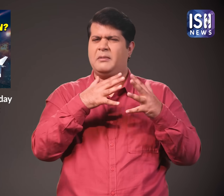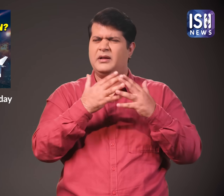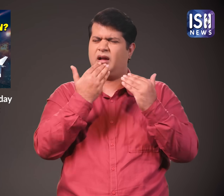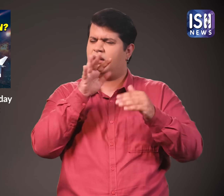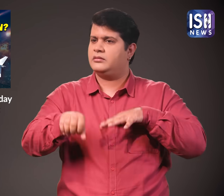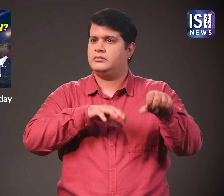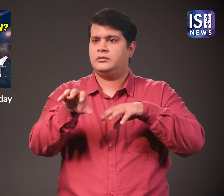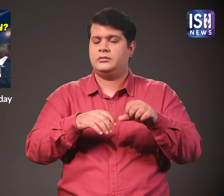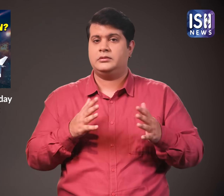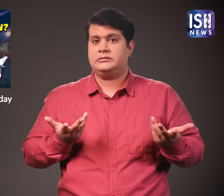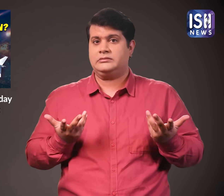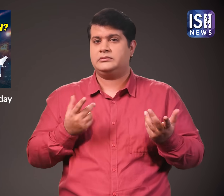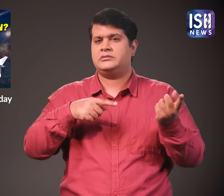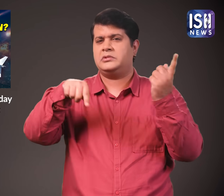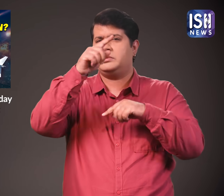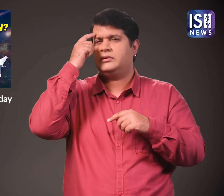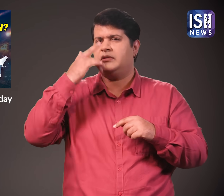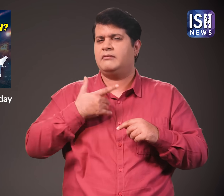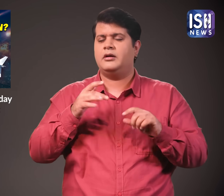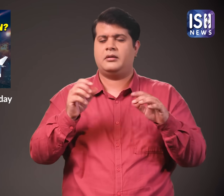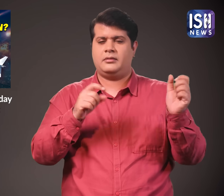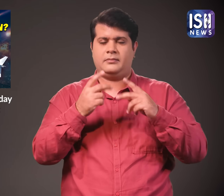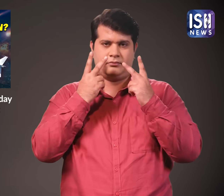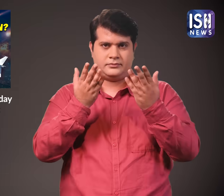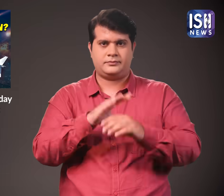Will the U.S. continue capturing more regions? Share your thoughts in comments.